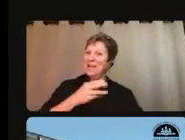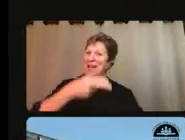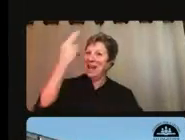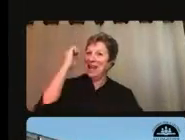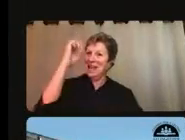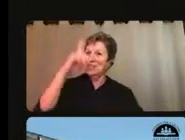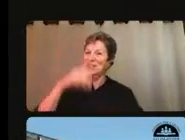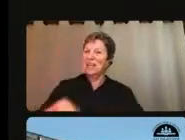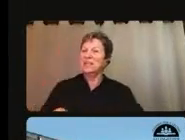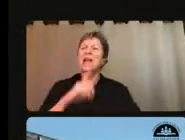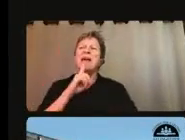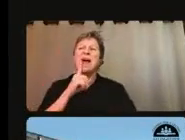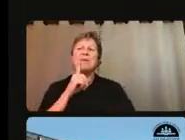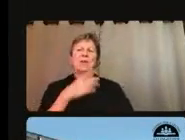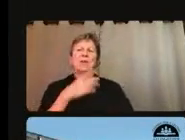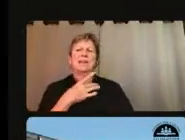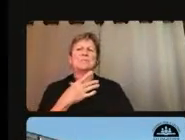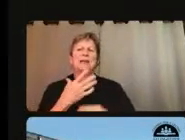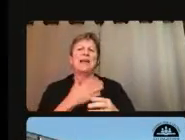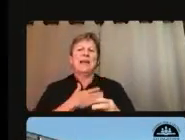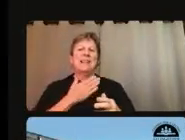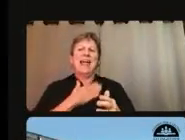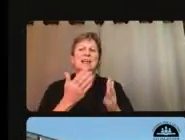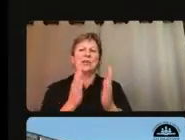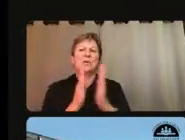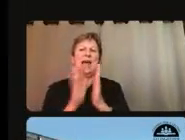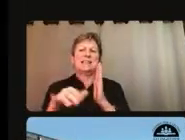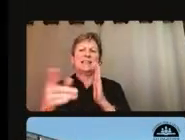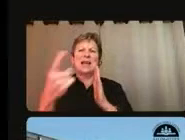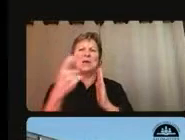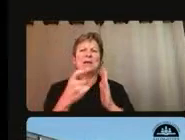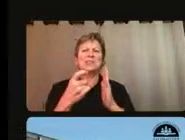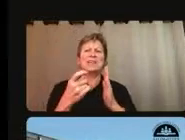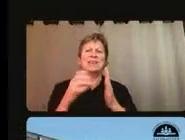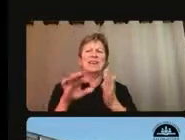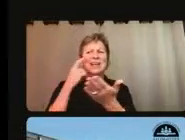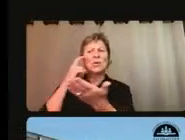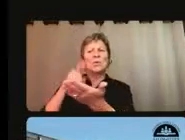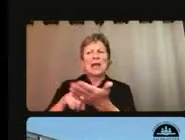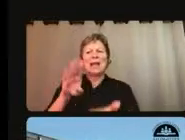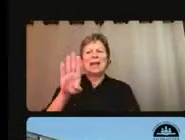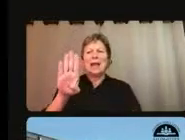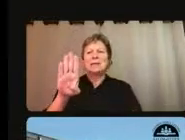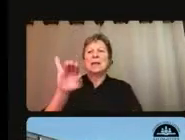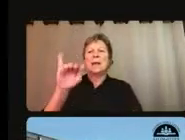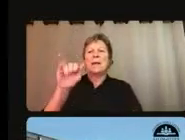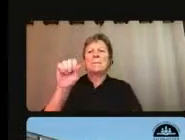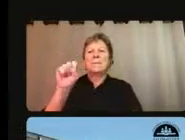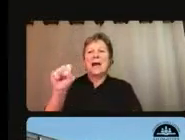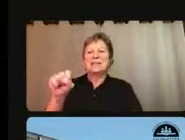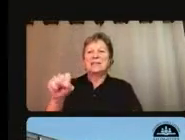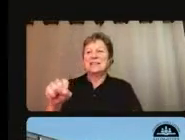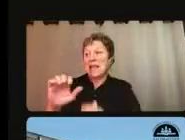THE FOCUS ON OUR STUDENT SAFETY WELL-BEING AND HIGH QUALITY EDUCATION?